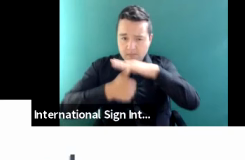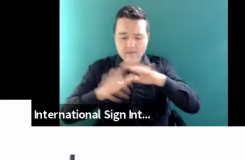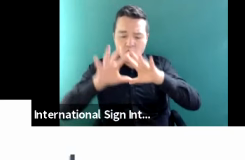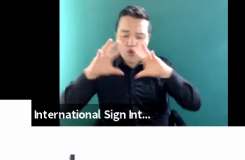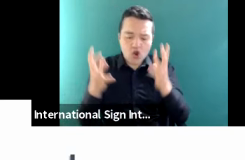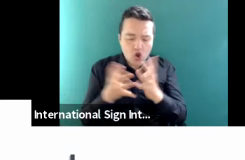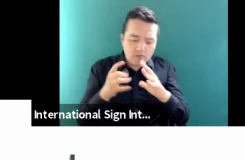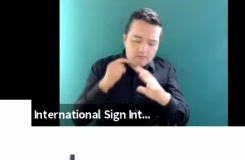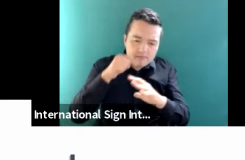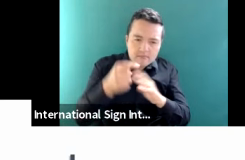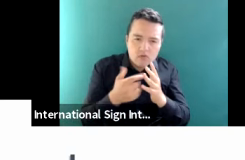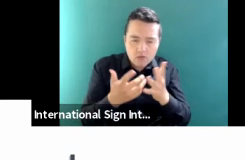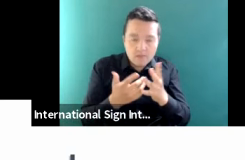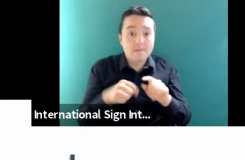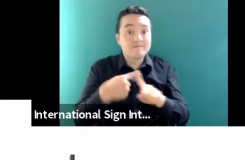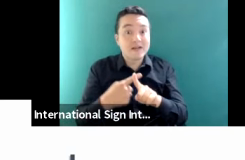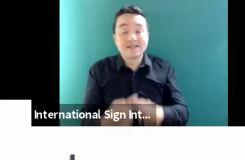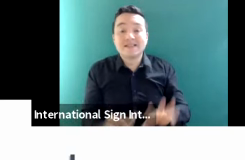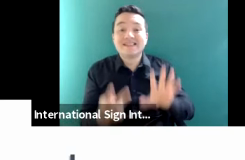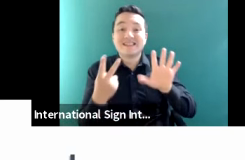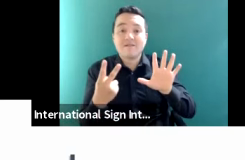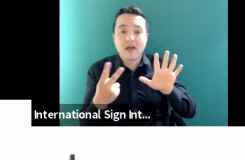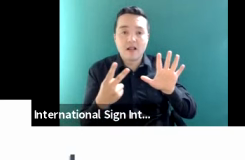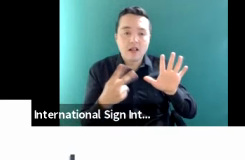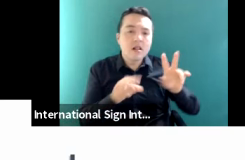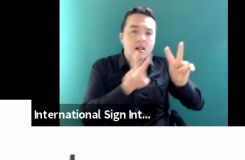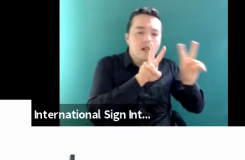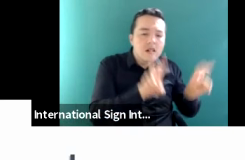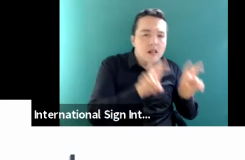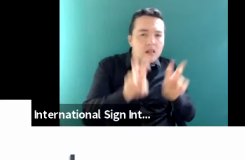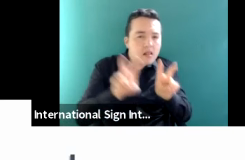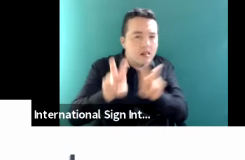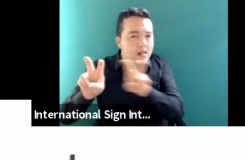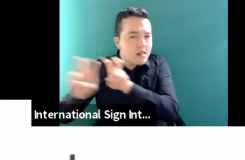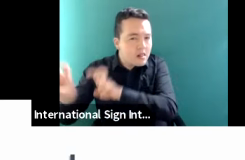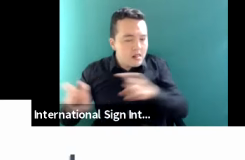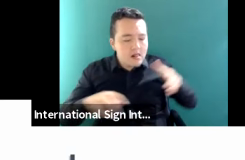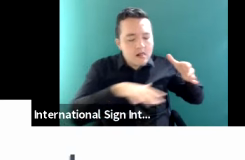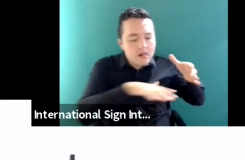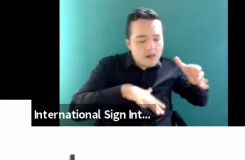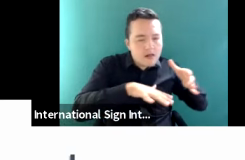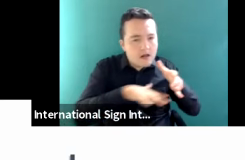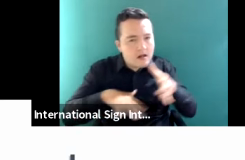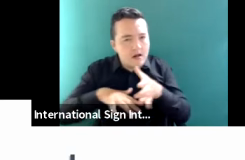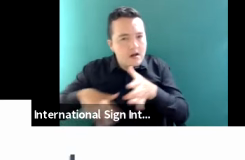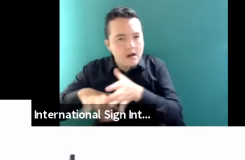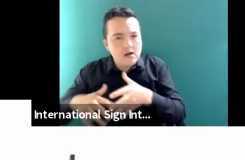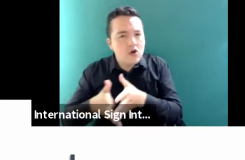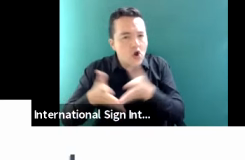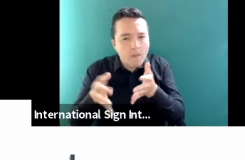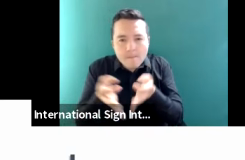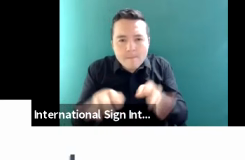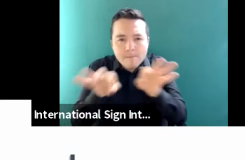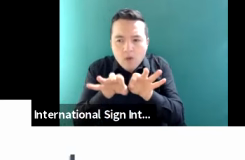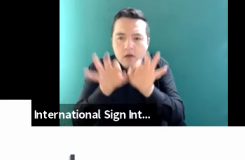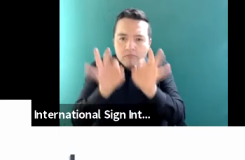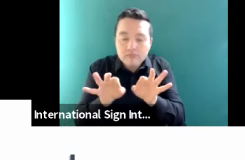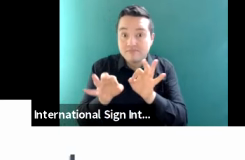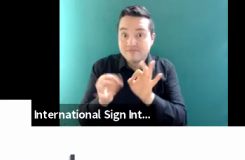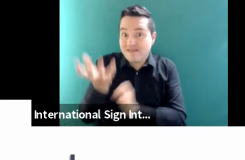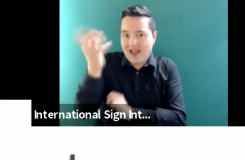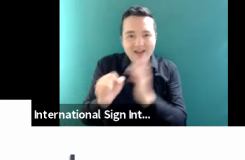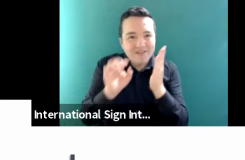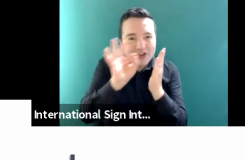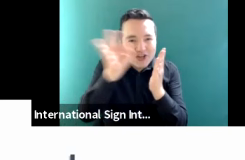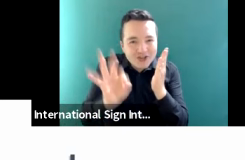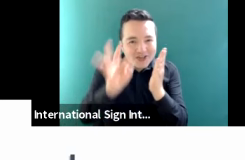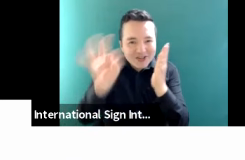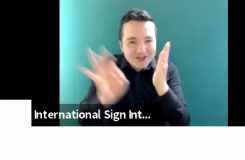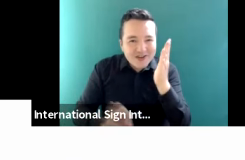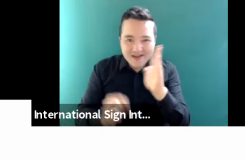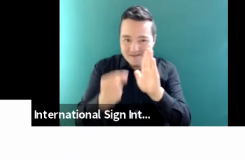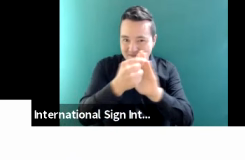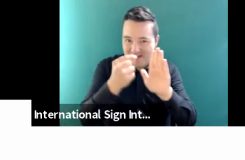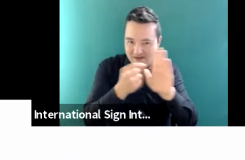So coming to the data, for the next few slides, in order to provide the framework for the discussion we will have today. I will talk about three trends we see.